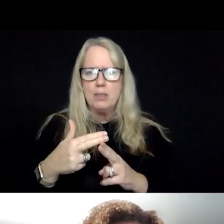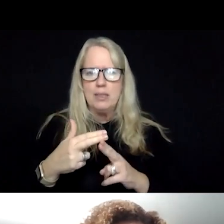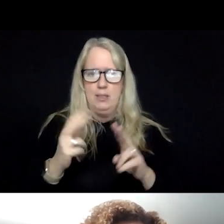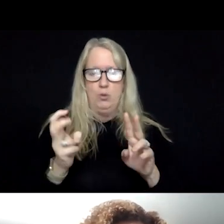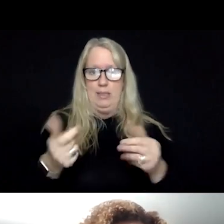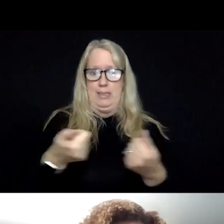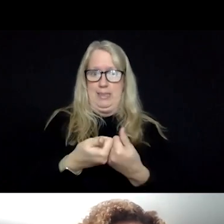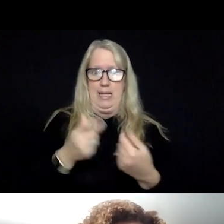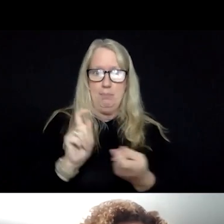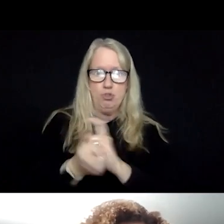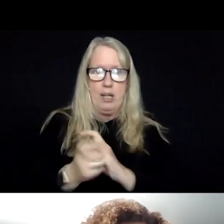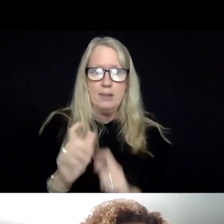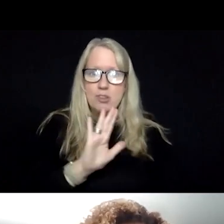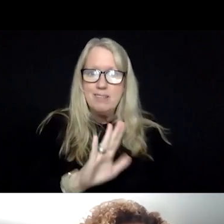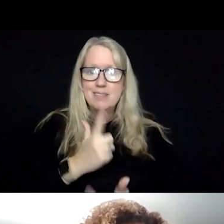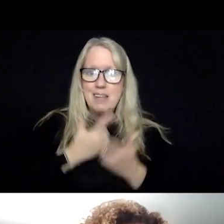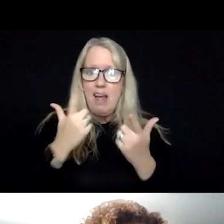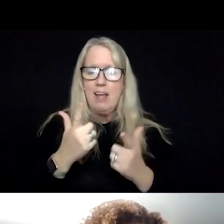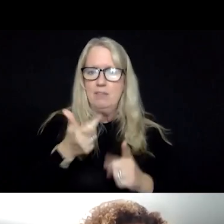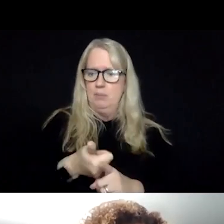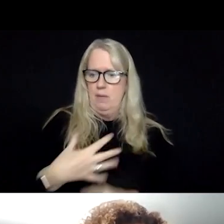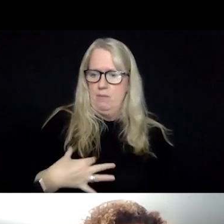IN HIS OWN LIFE TO WORK AS A VOLUNTEER AT YOUTH LINE, WHICH